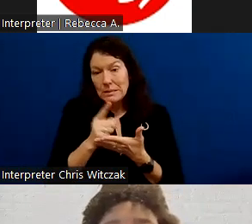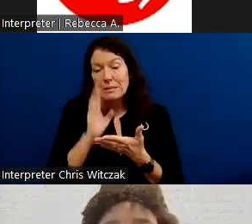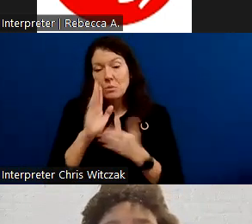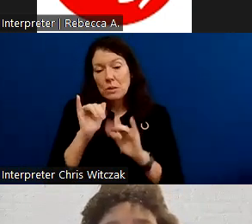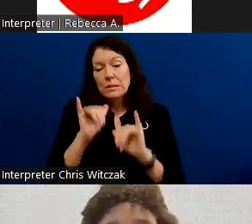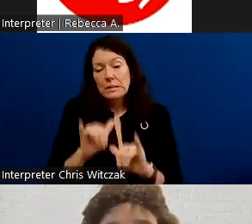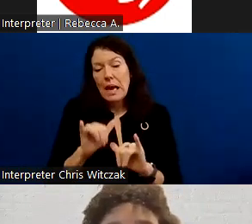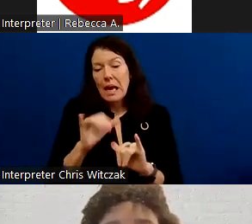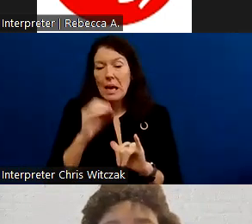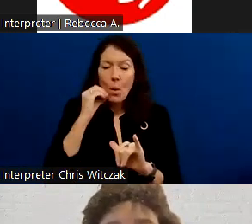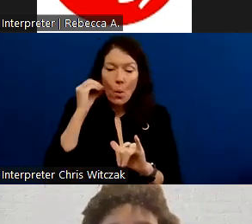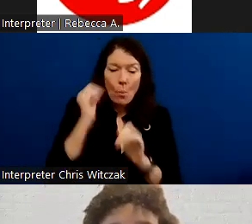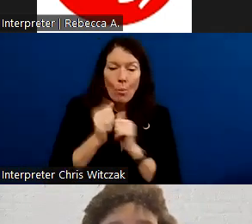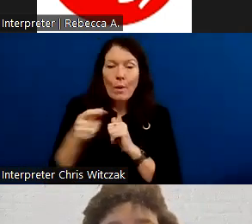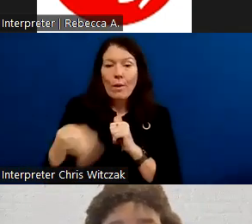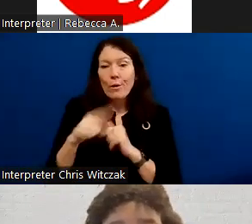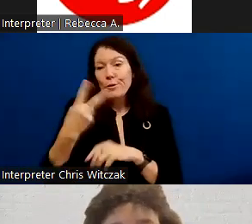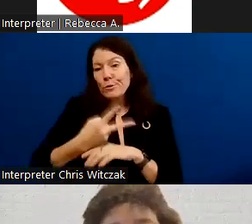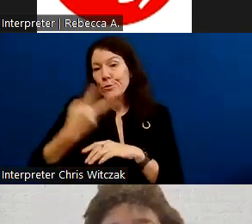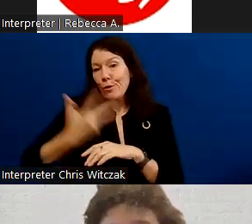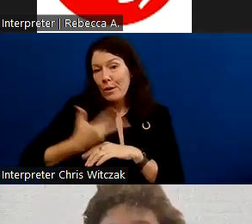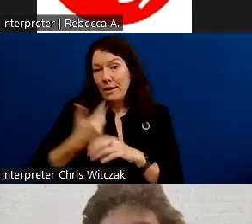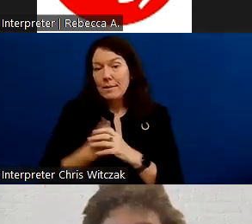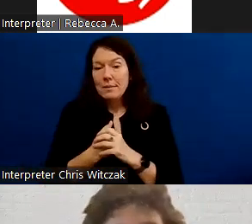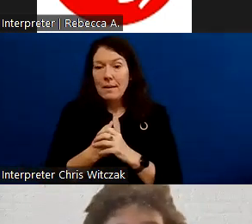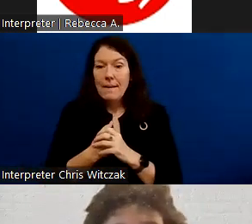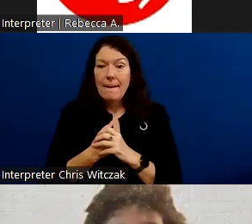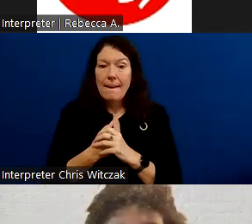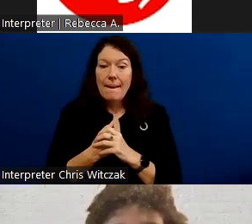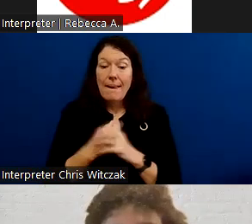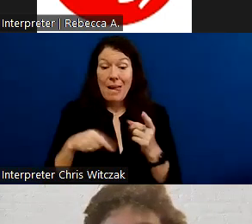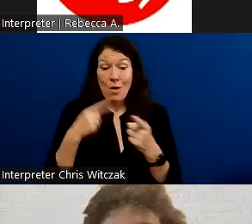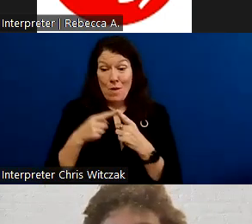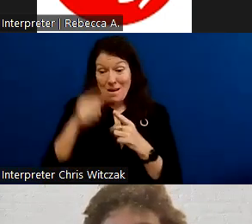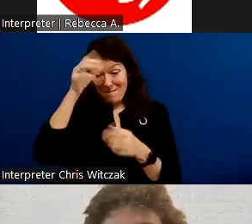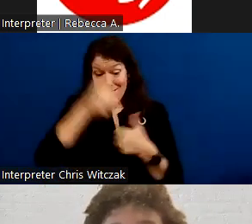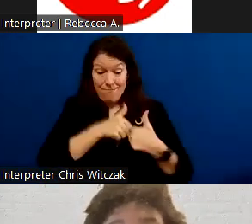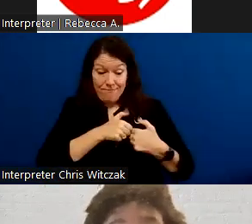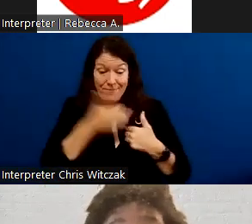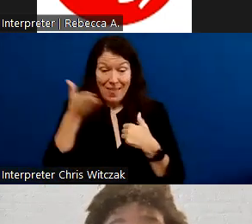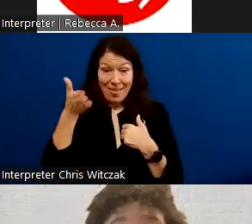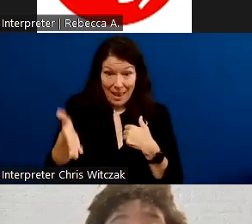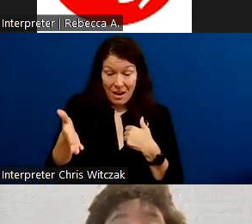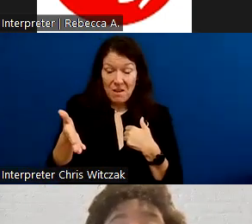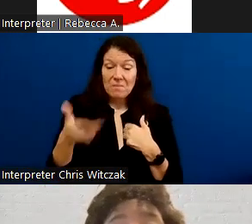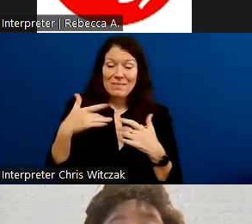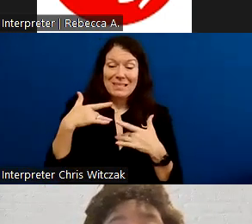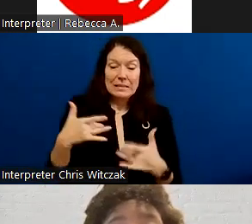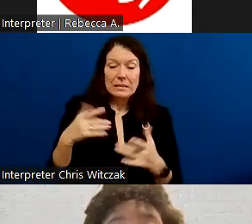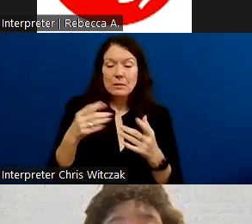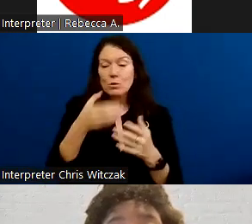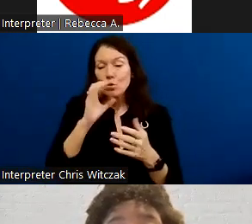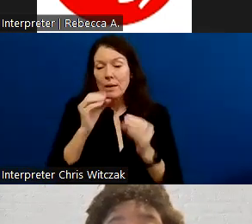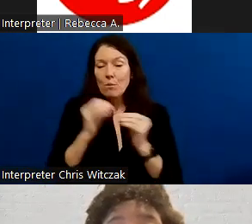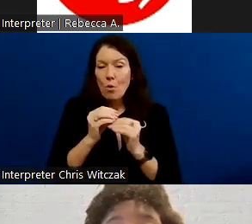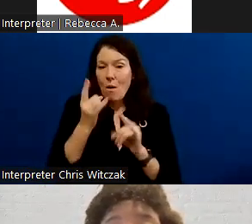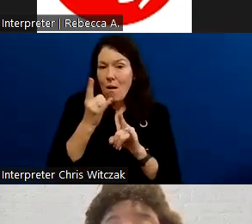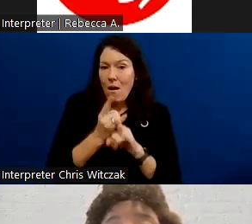two to three days at a time when he is there she tends to drink more hard liquor than usual